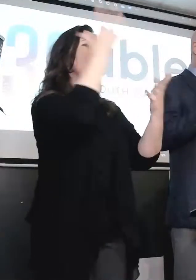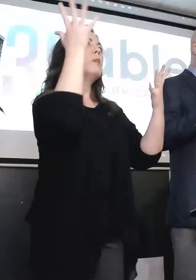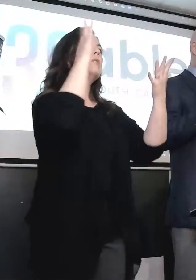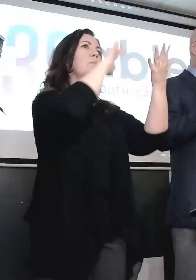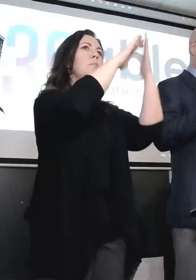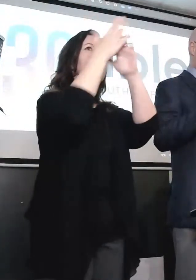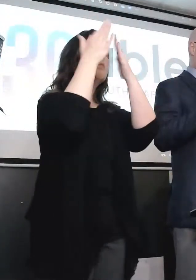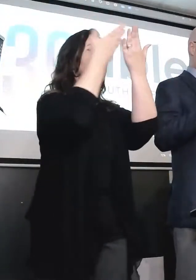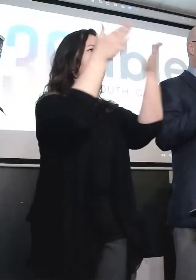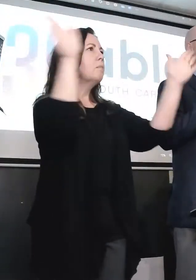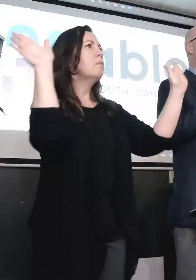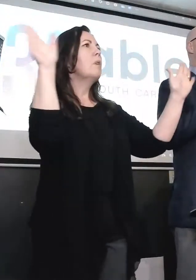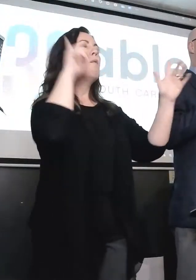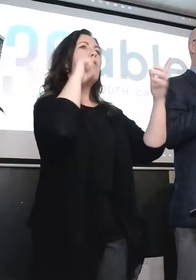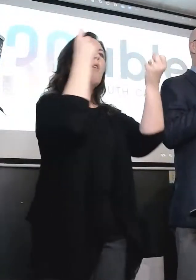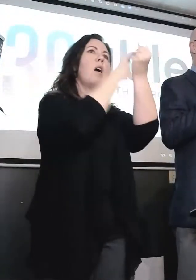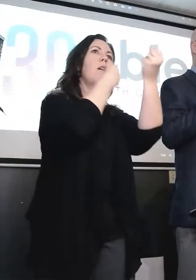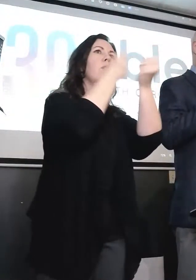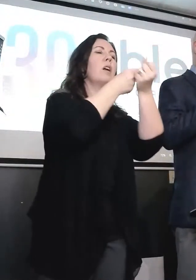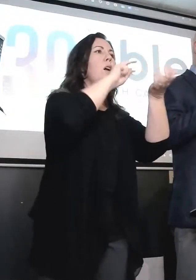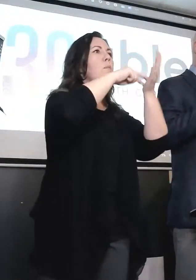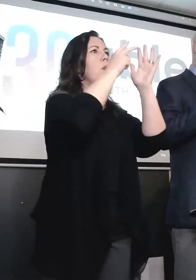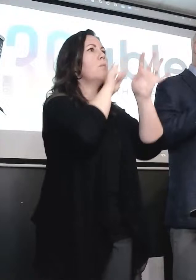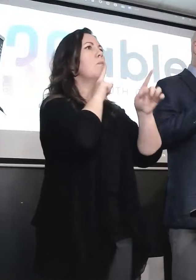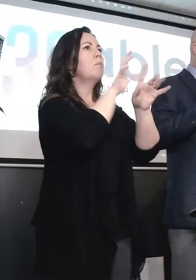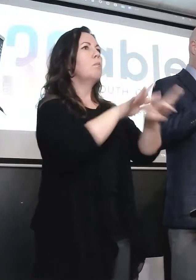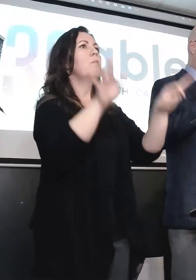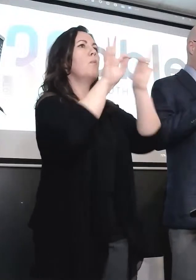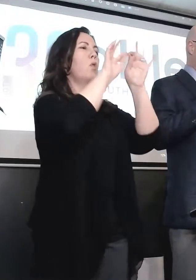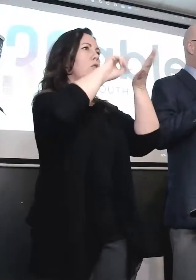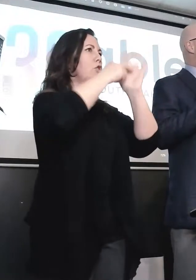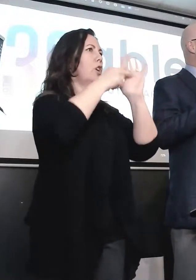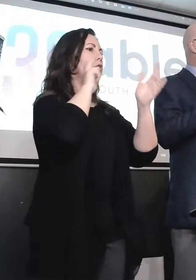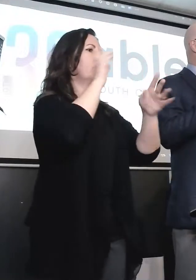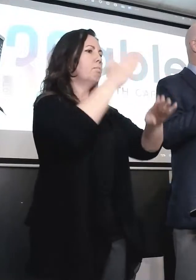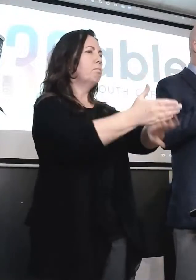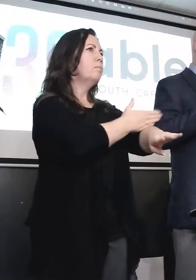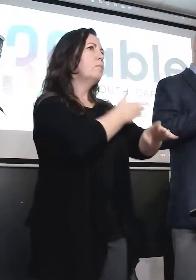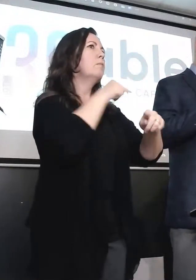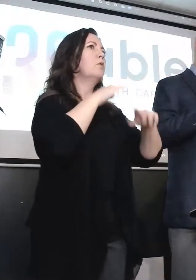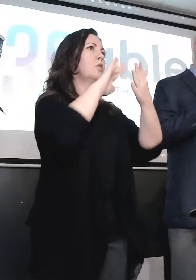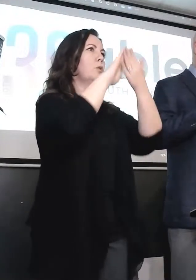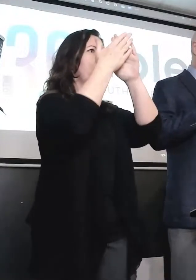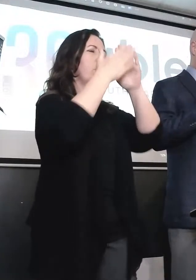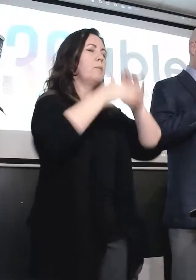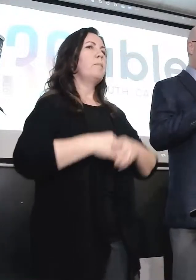and advocated for meaningful change in our communities. To celebrate our 30th Anniversary